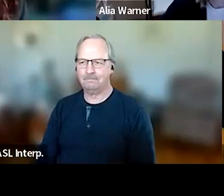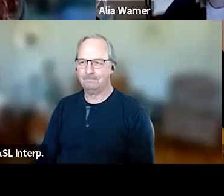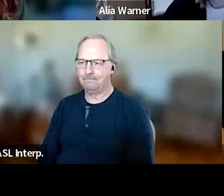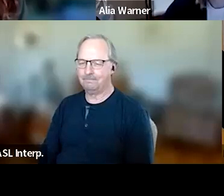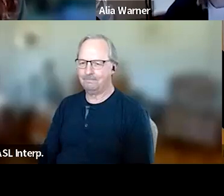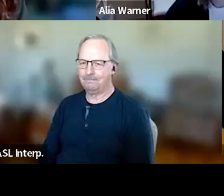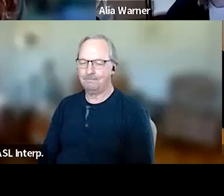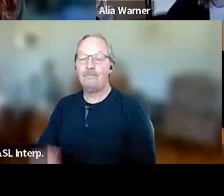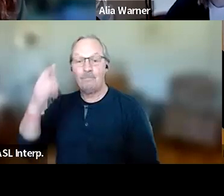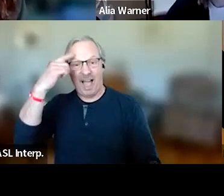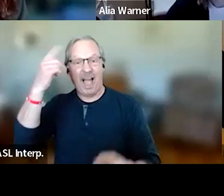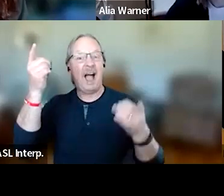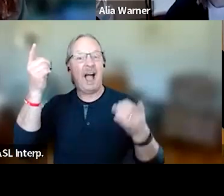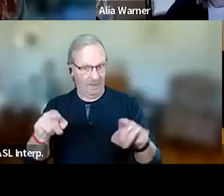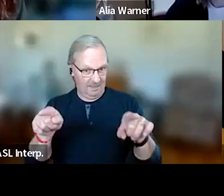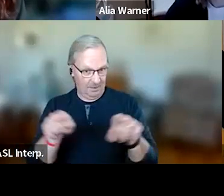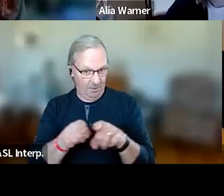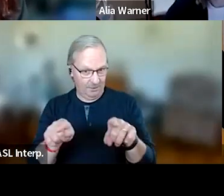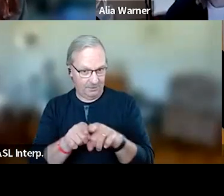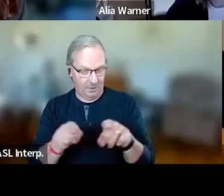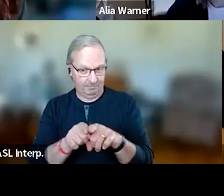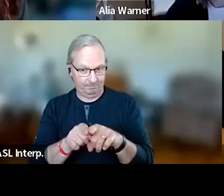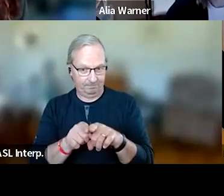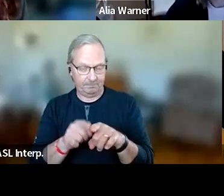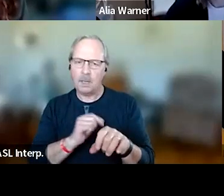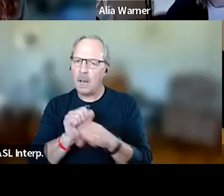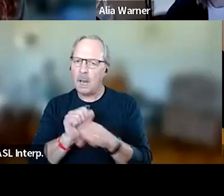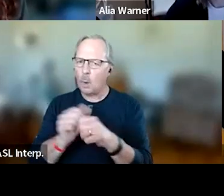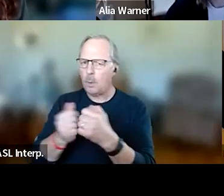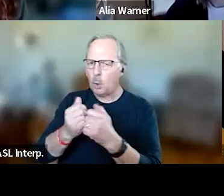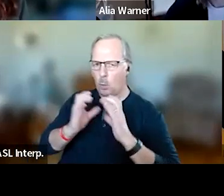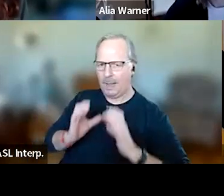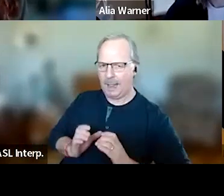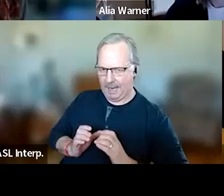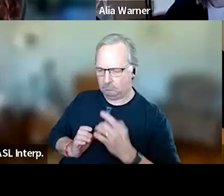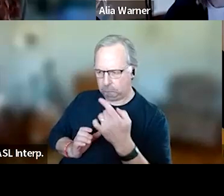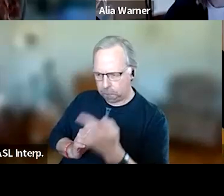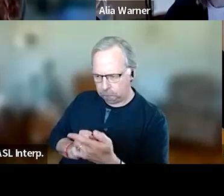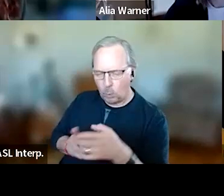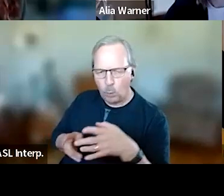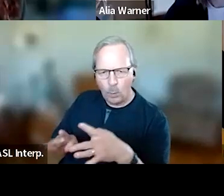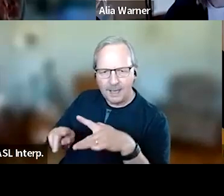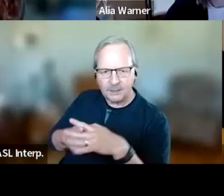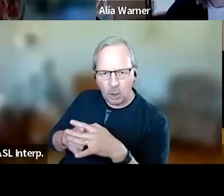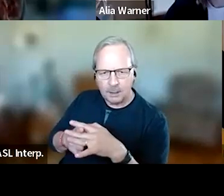I agree also, when I work with a new client, the way I start honestly is just like Dr. Warner